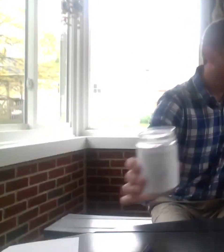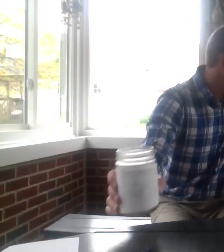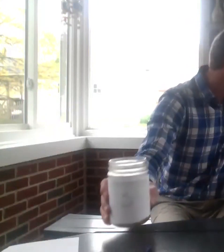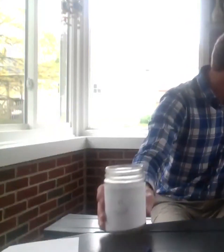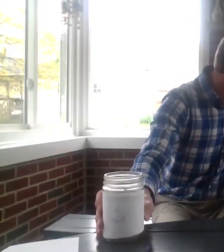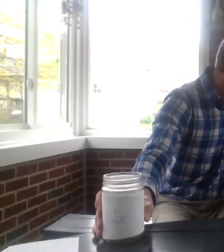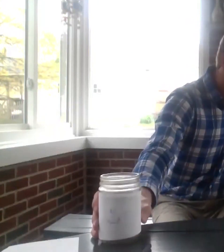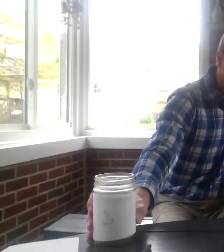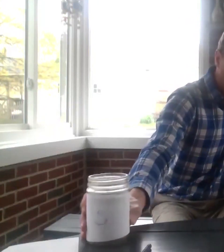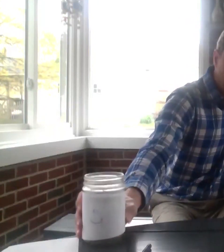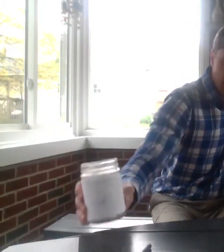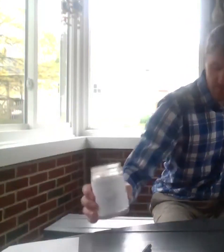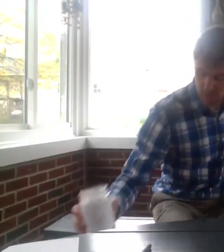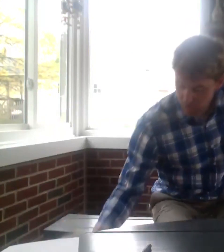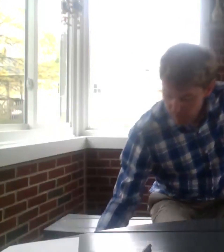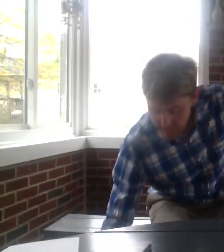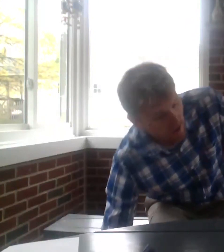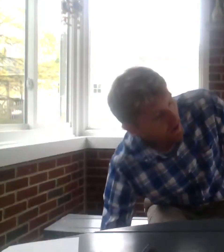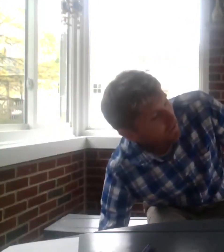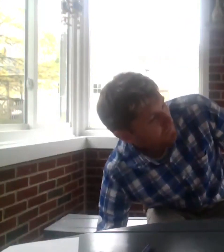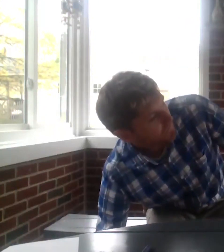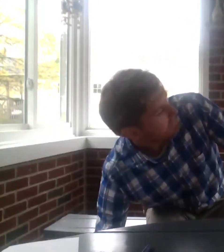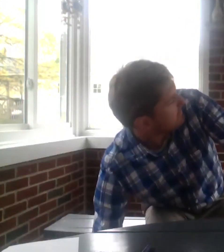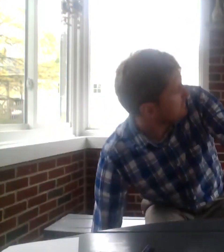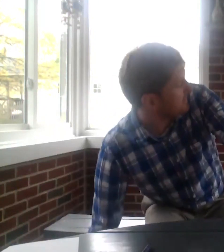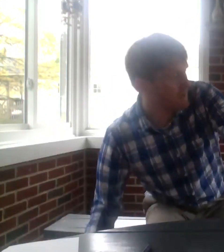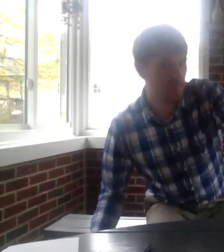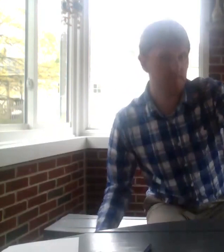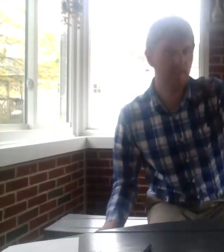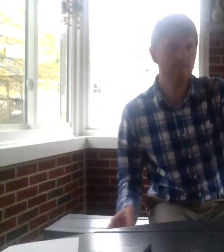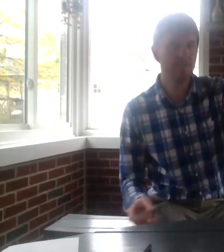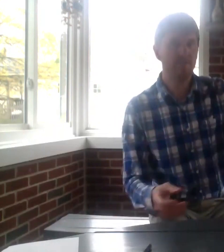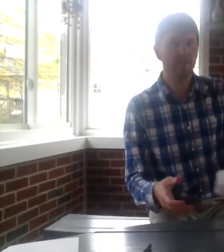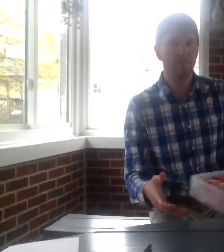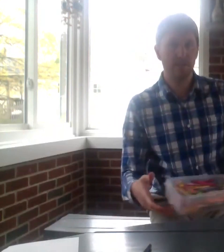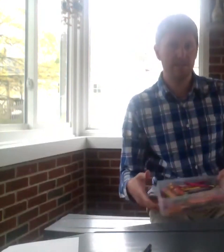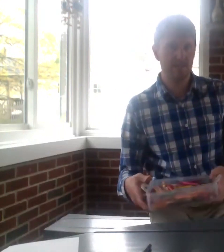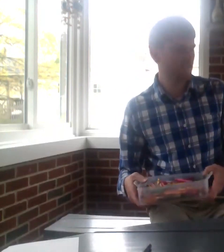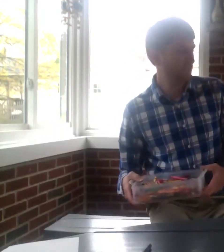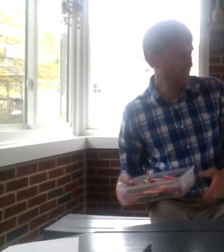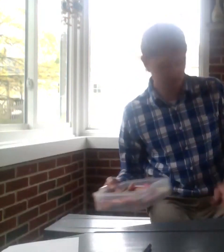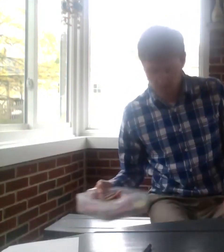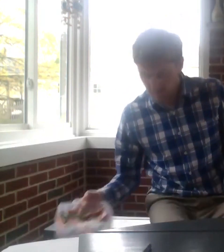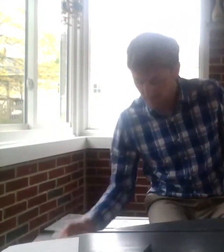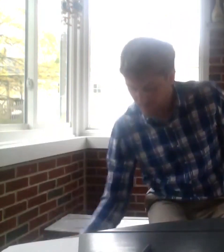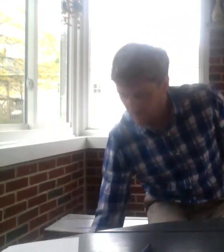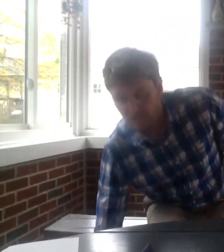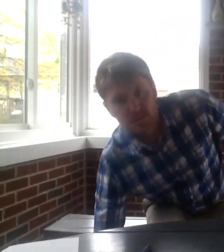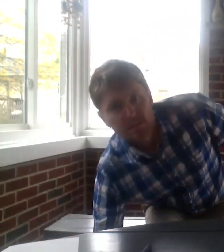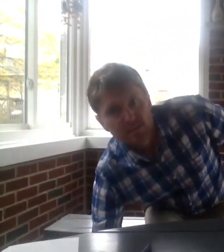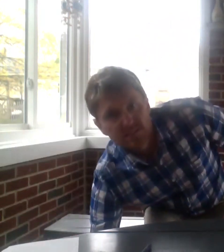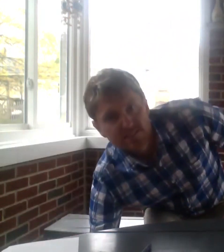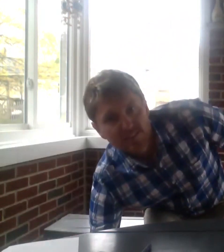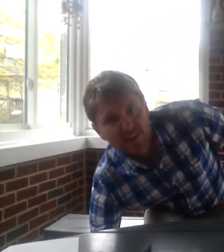Go ahead and show them. I took markers and crayons and some glue and did it.